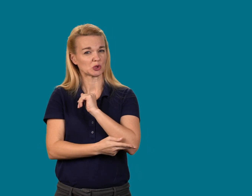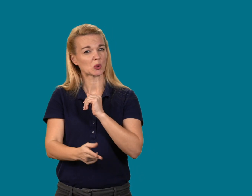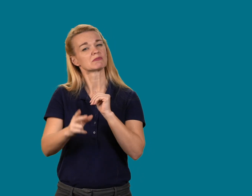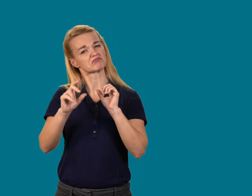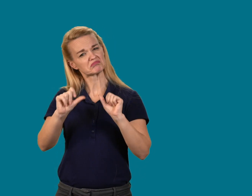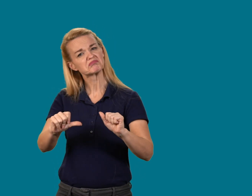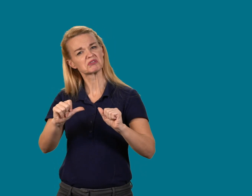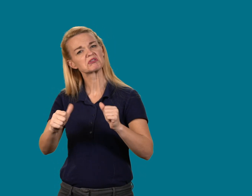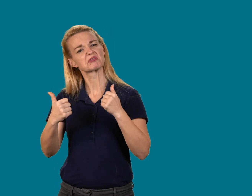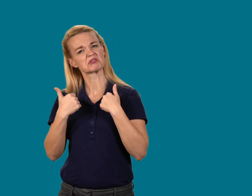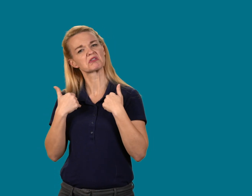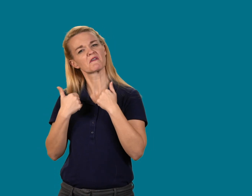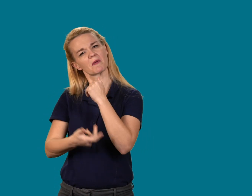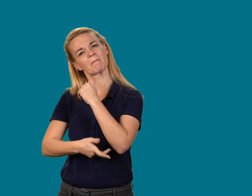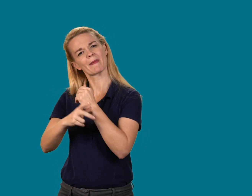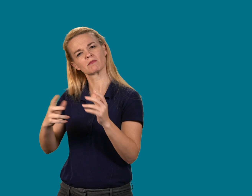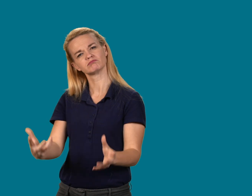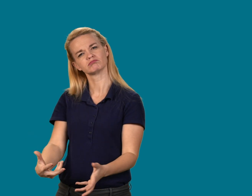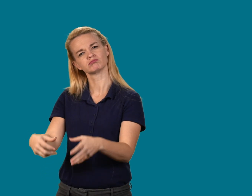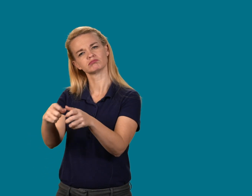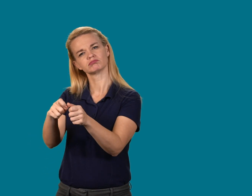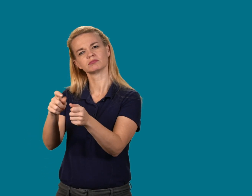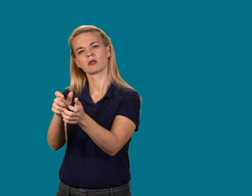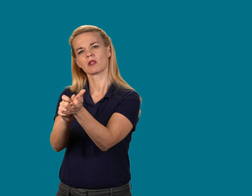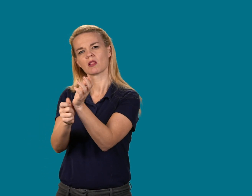Throw disposable gloves and other contaminated items